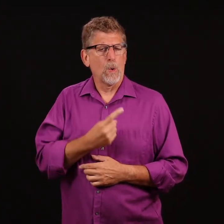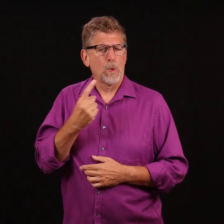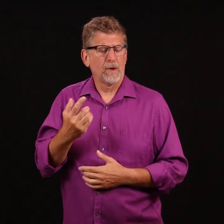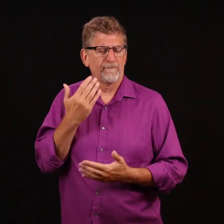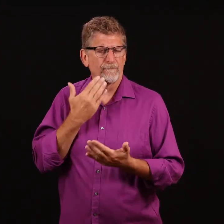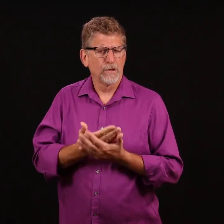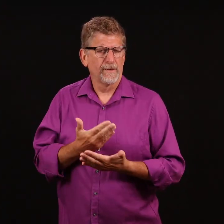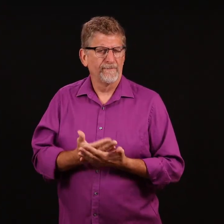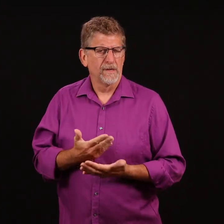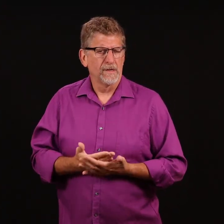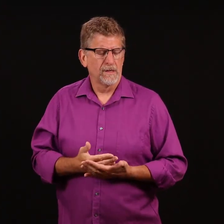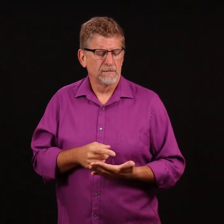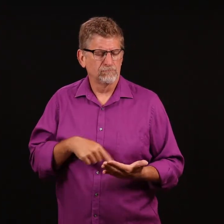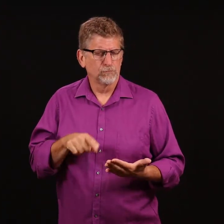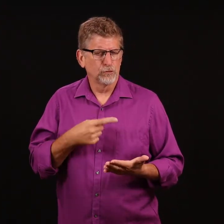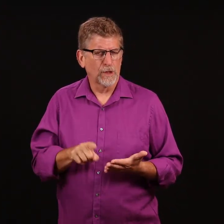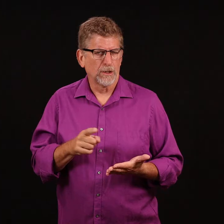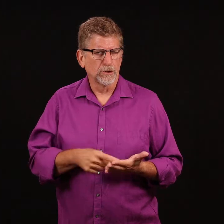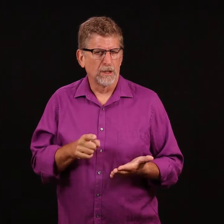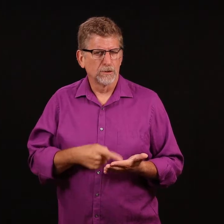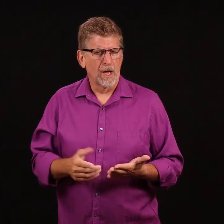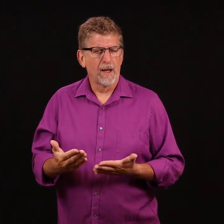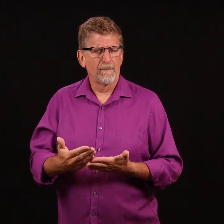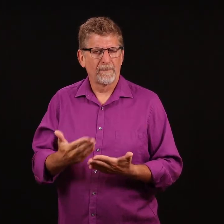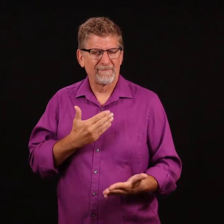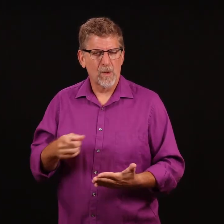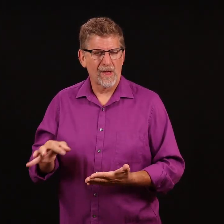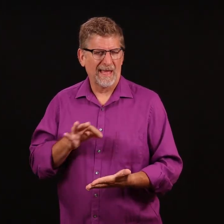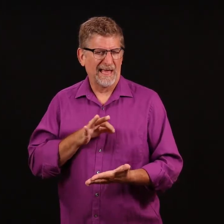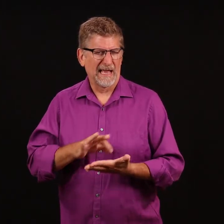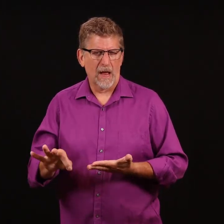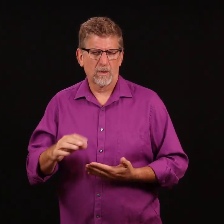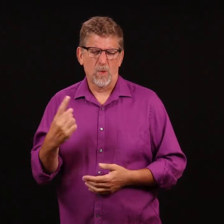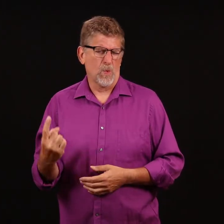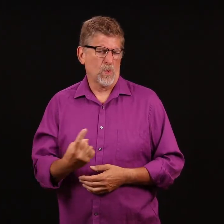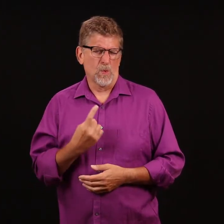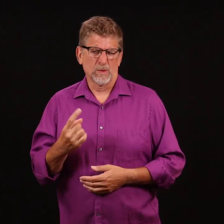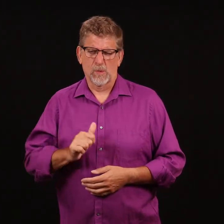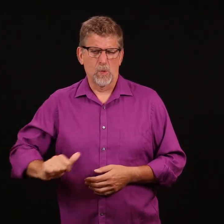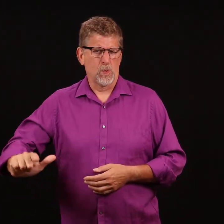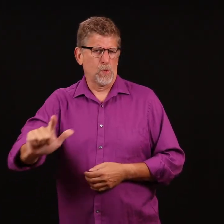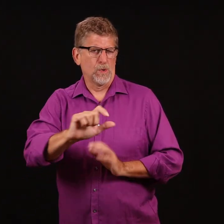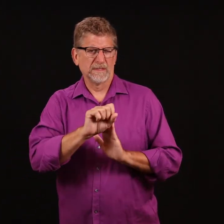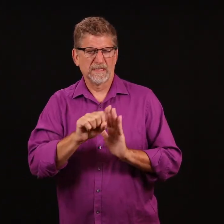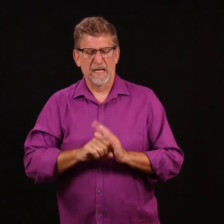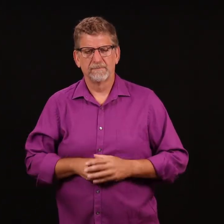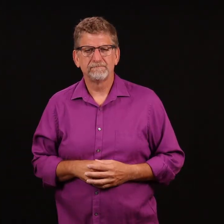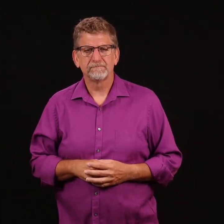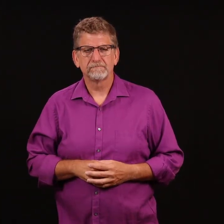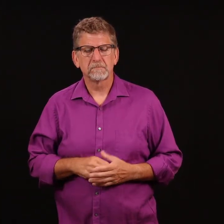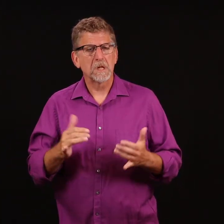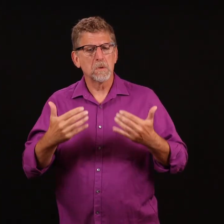They always, always verify ballots when counting, always, and by each state.